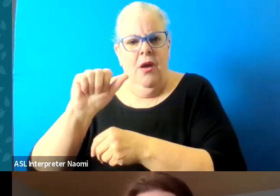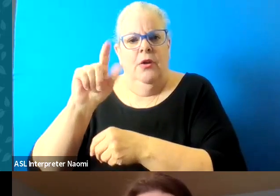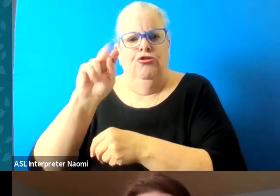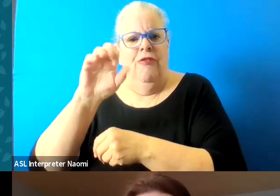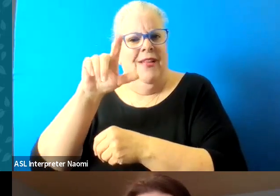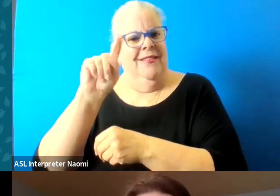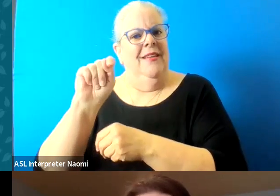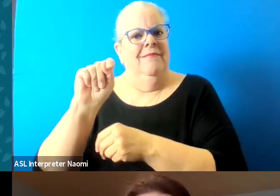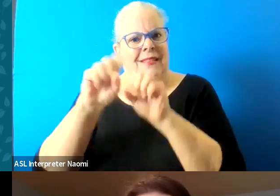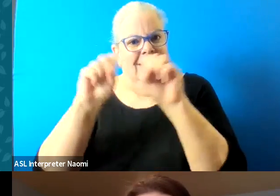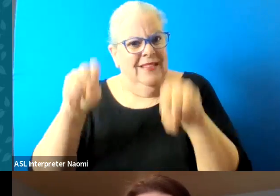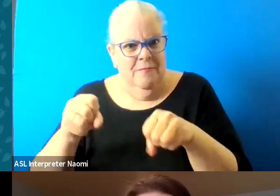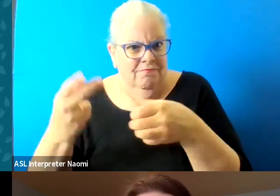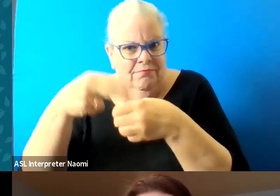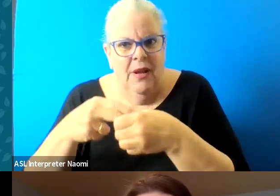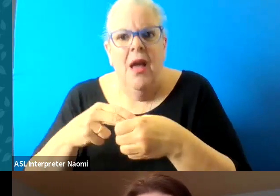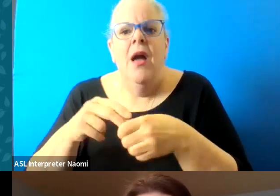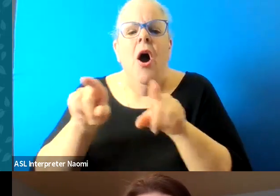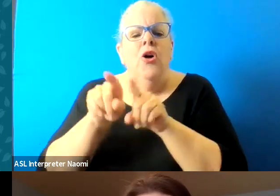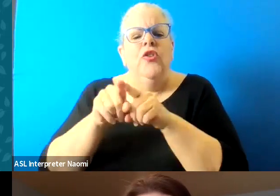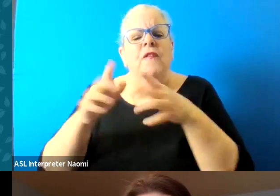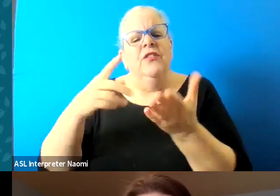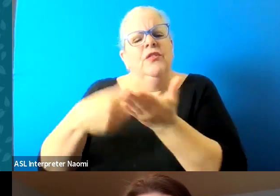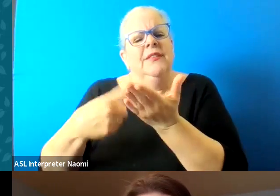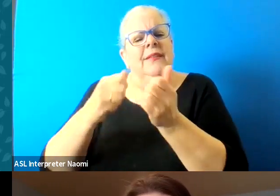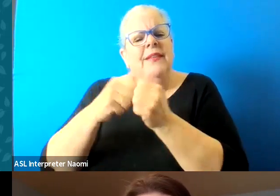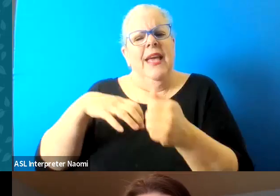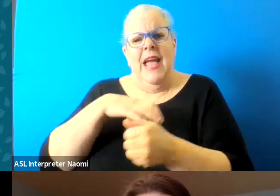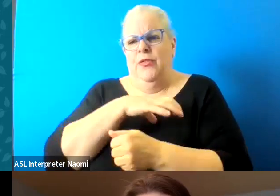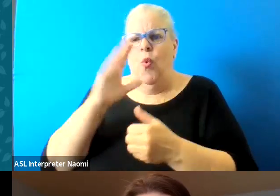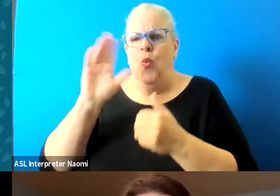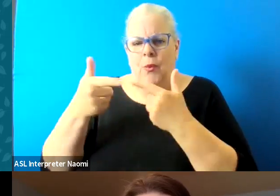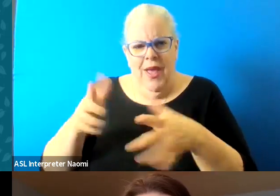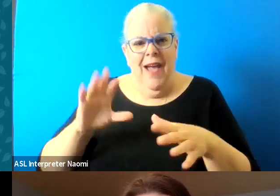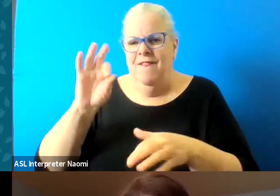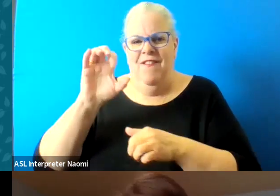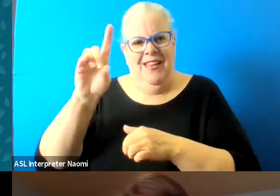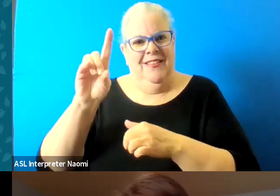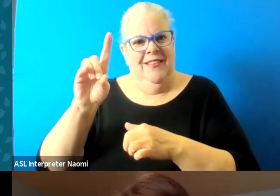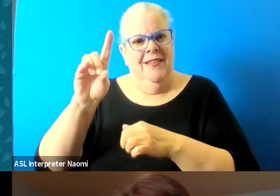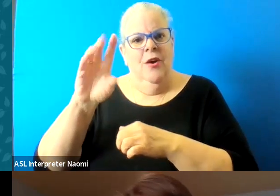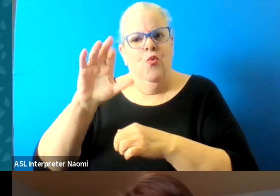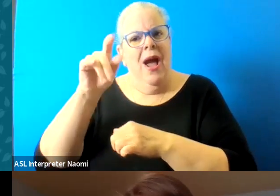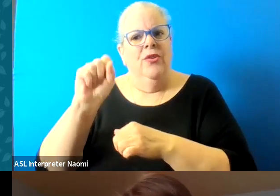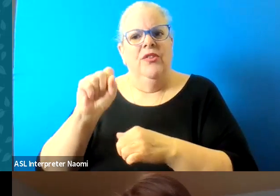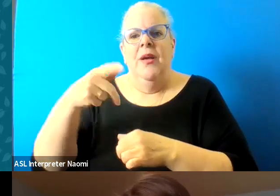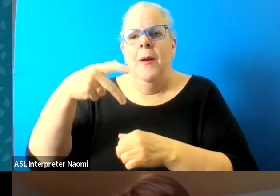And then we also have been discussing in council that when we have express routes, the paratransit system isn't available.